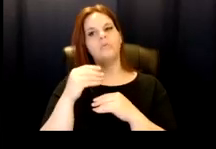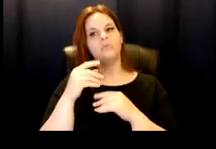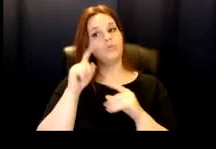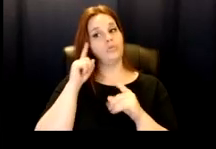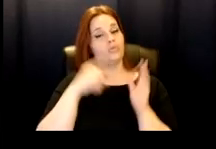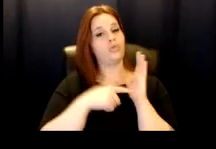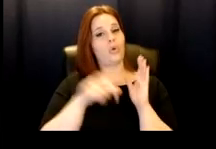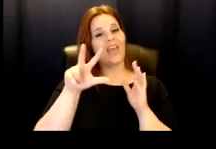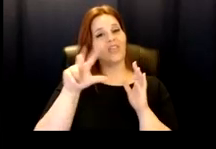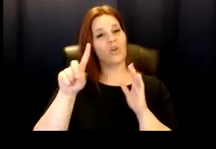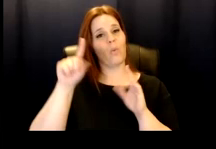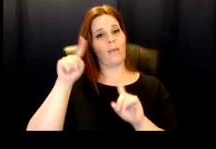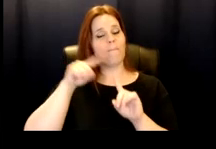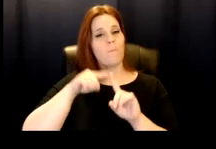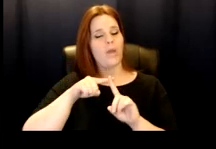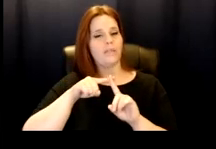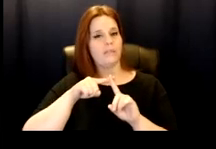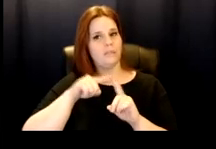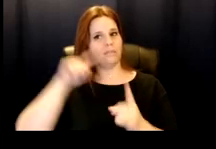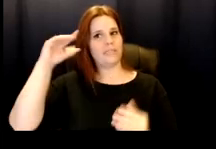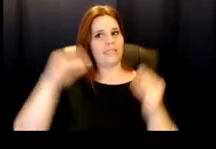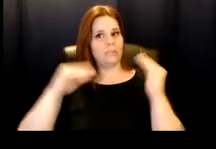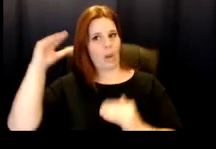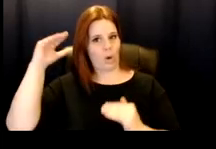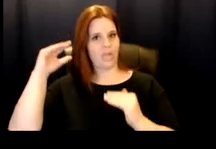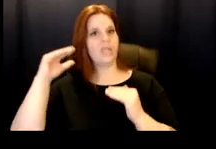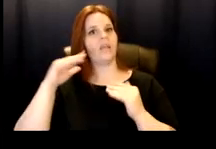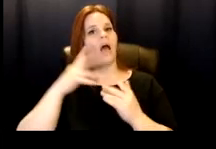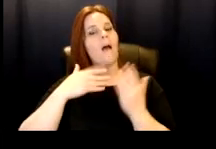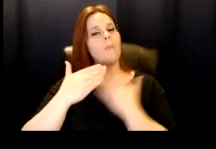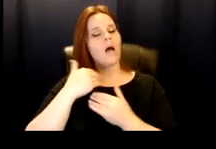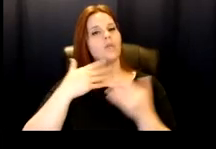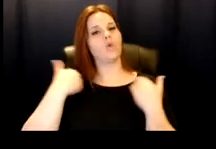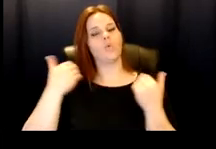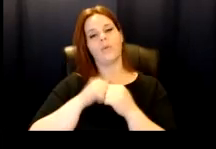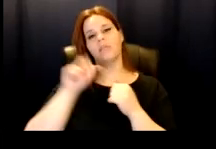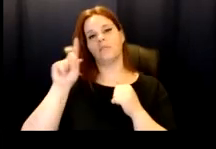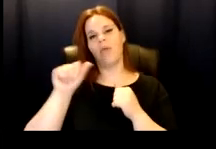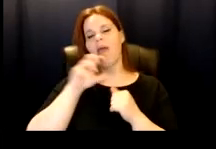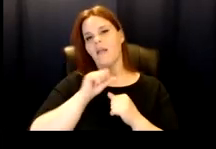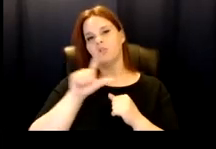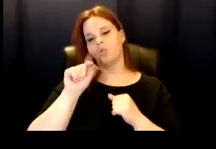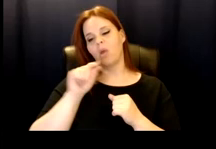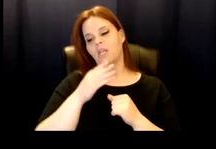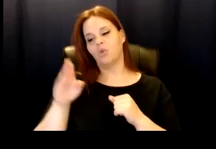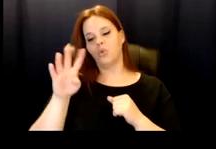between labor force participation among youth with disabilities aged about 20 to 24 compared